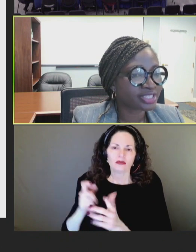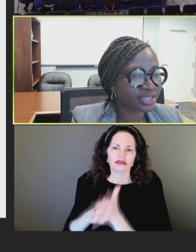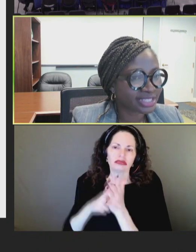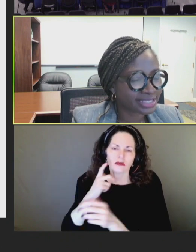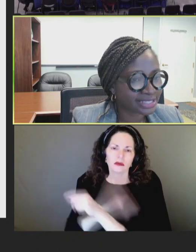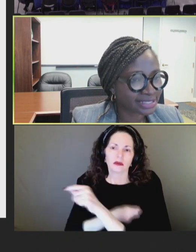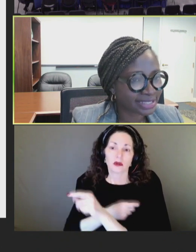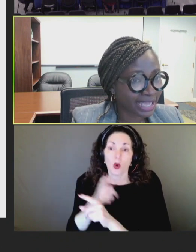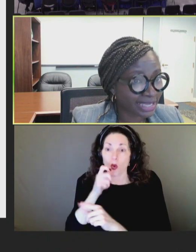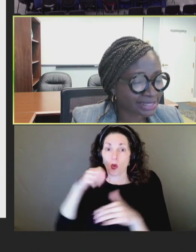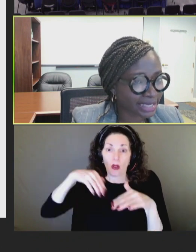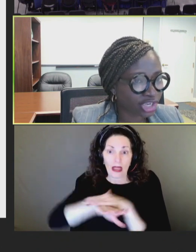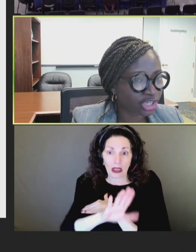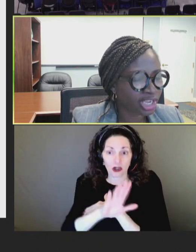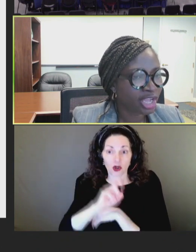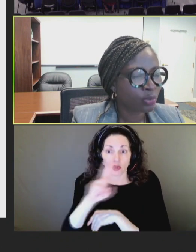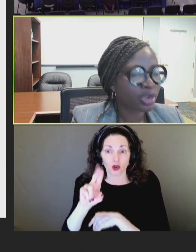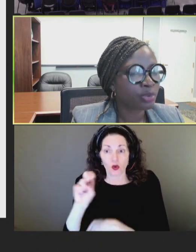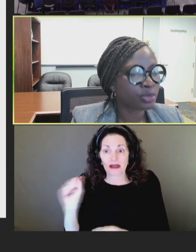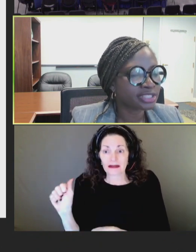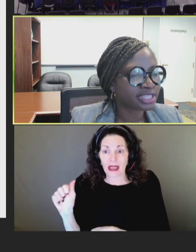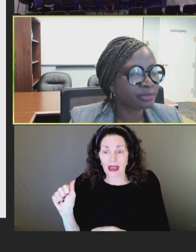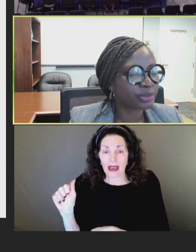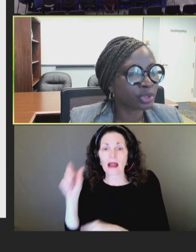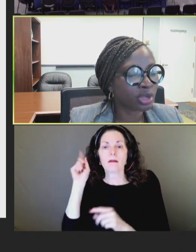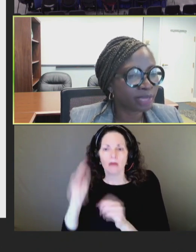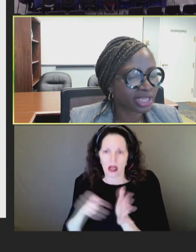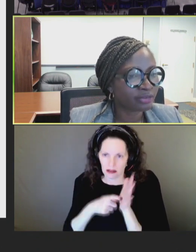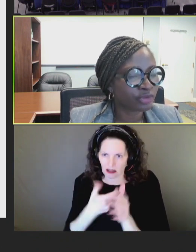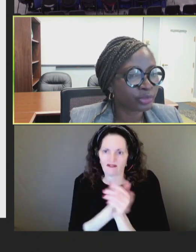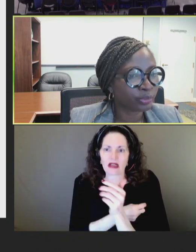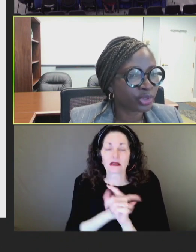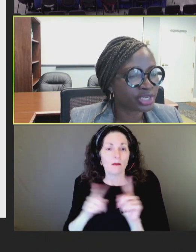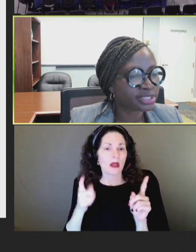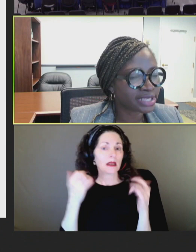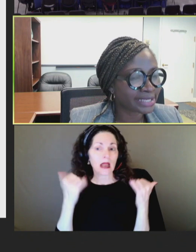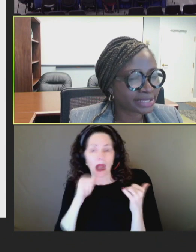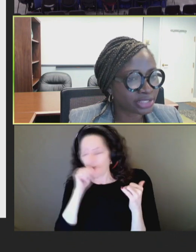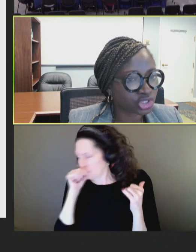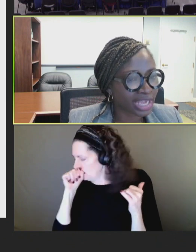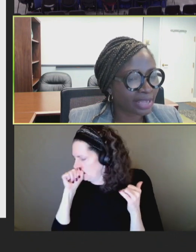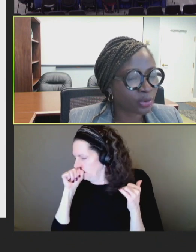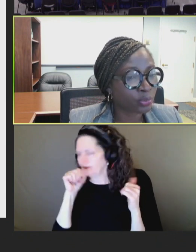was not the case here where we were seeing people coming in from the borders, landing in Chicago,